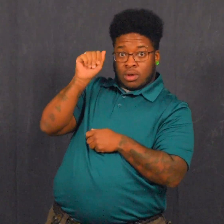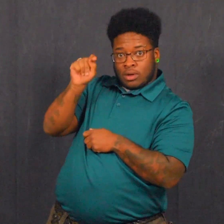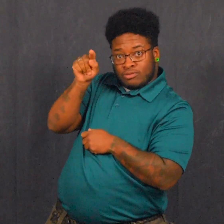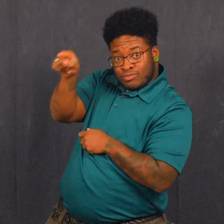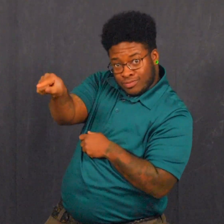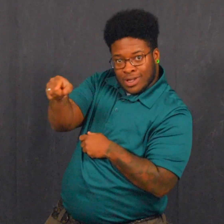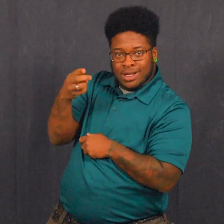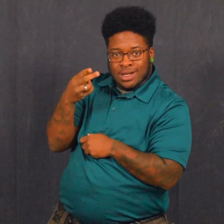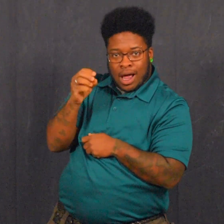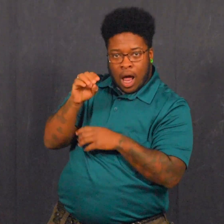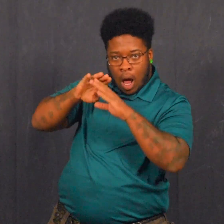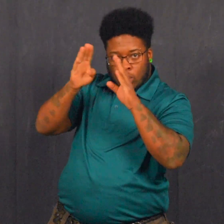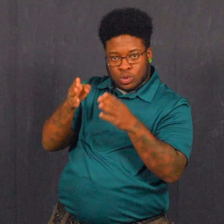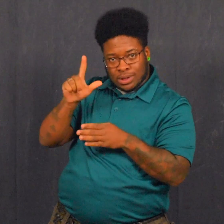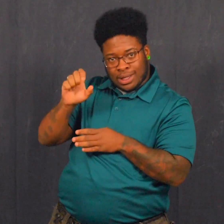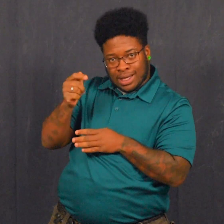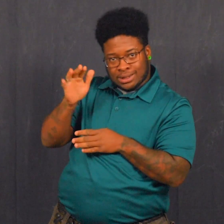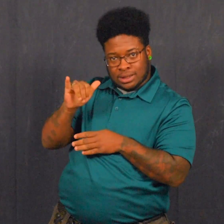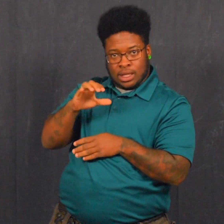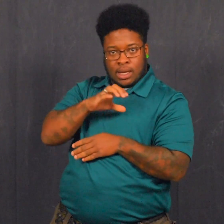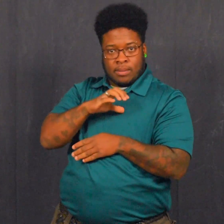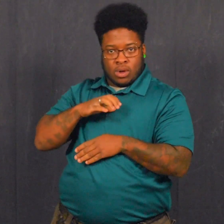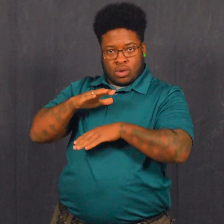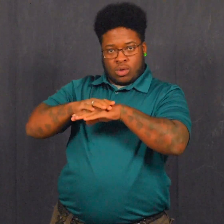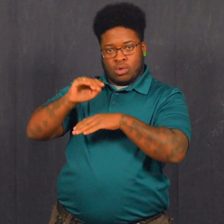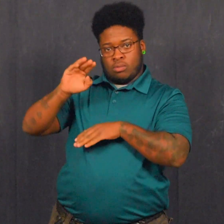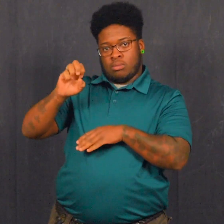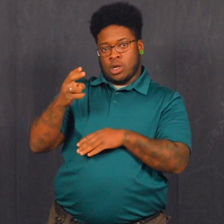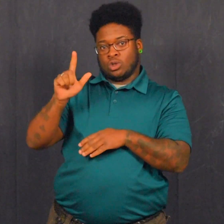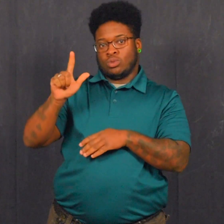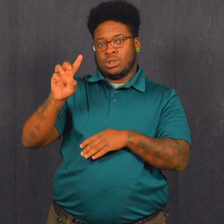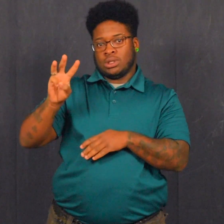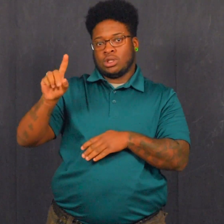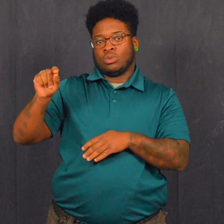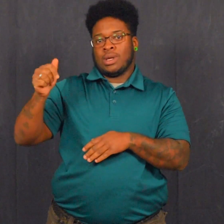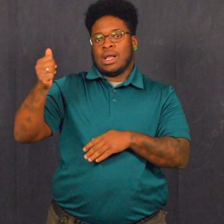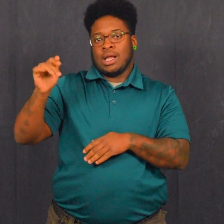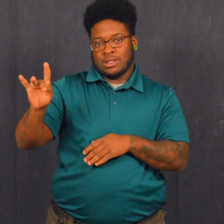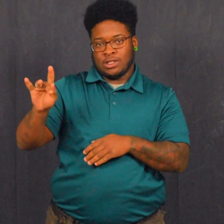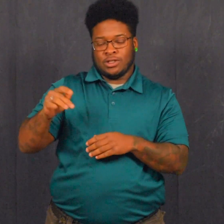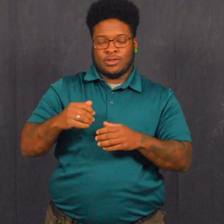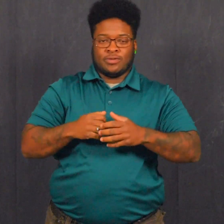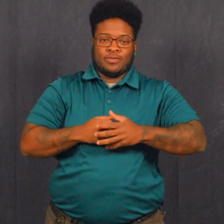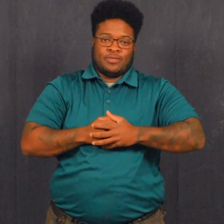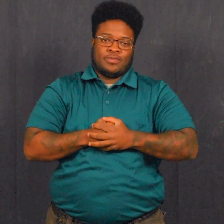to the House Legacy Committee on March 26, 2018.